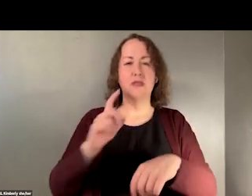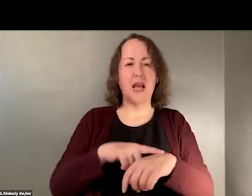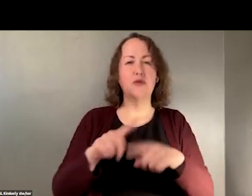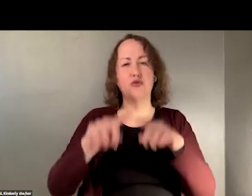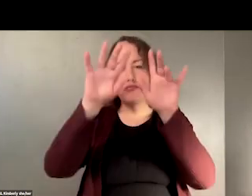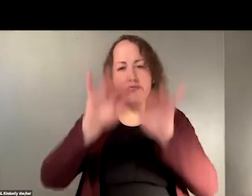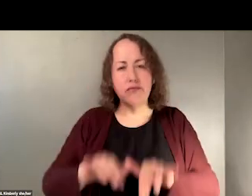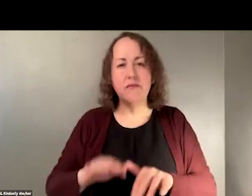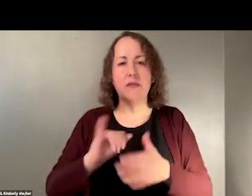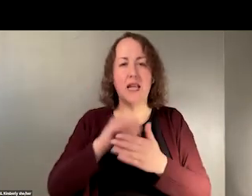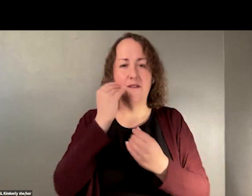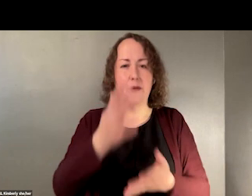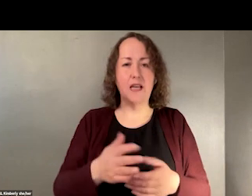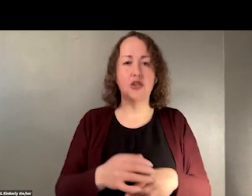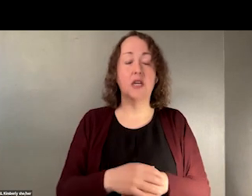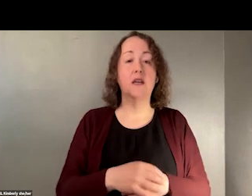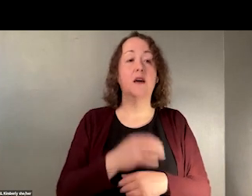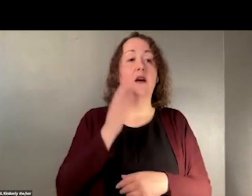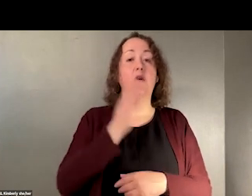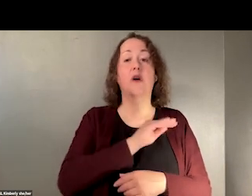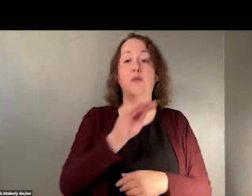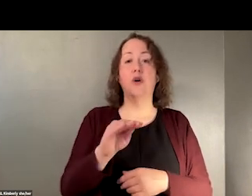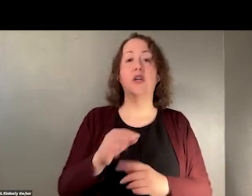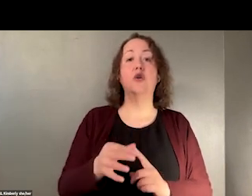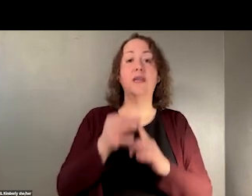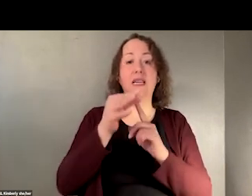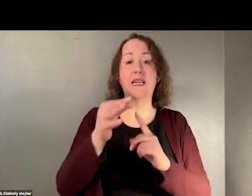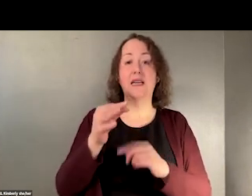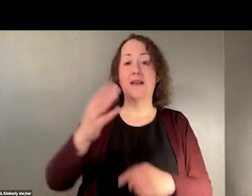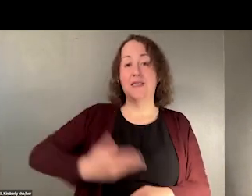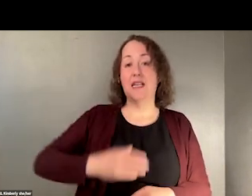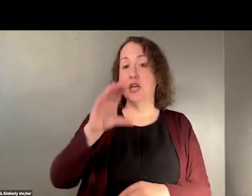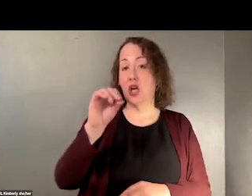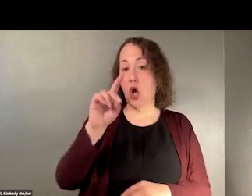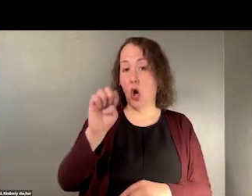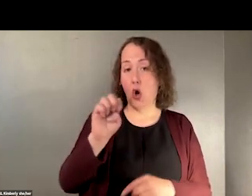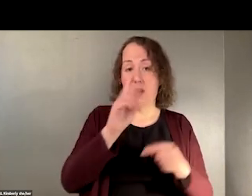they will enter a unique invitation code, and then they will follow a five-step wizard